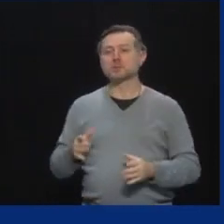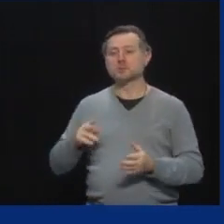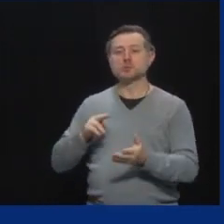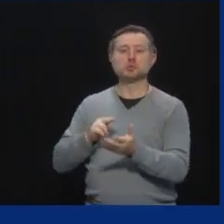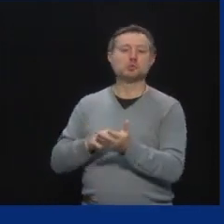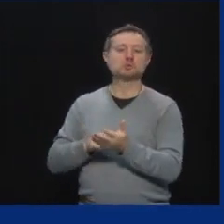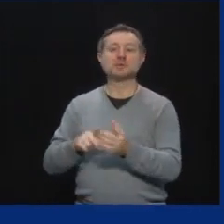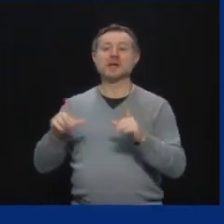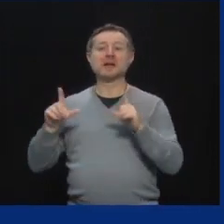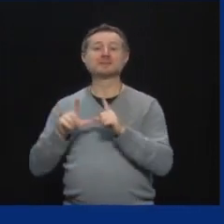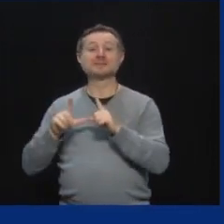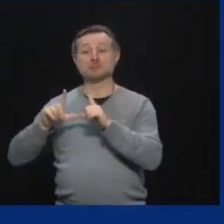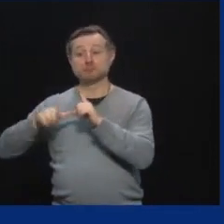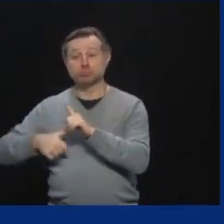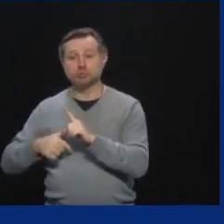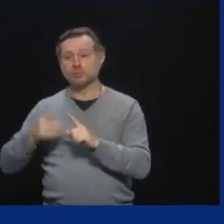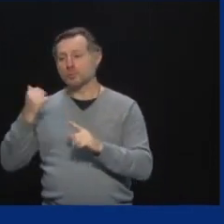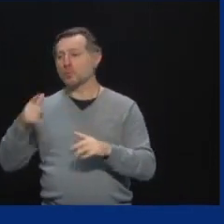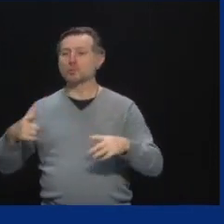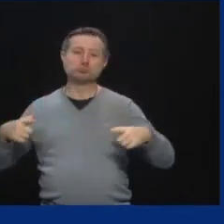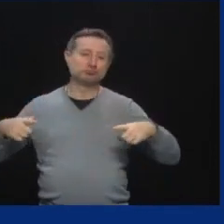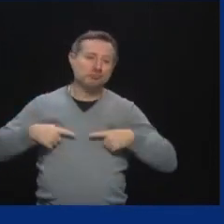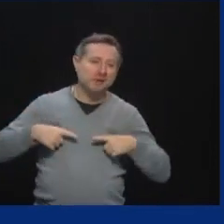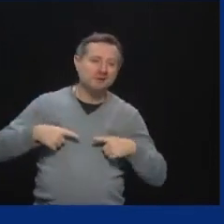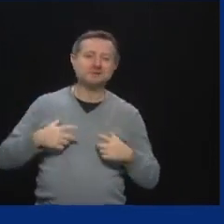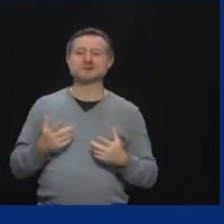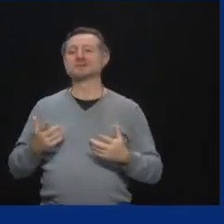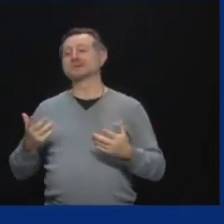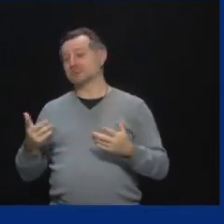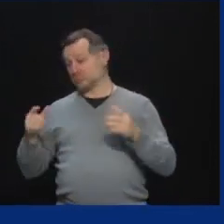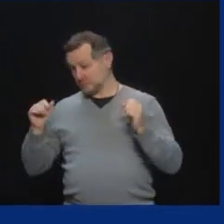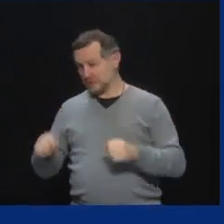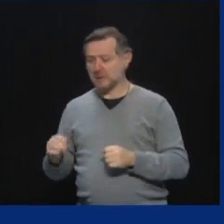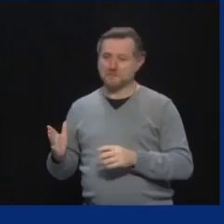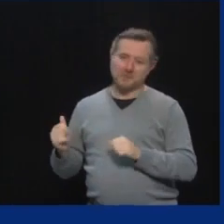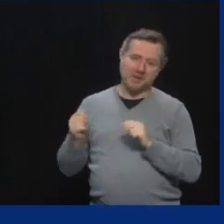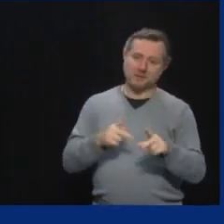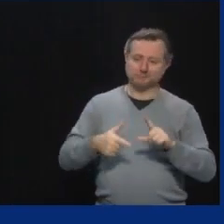them available. So one more step we took this past week was an executive